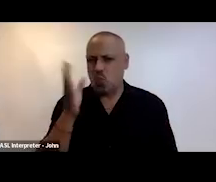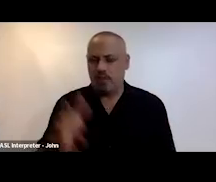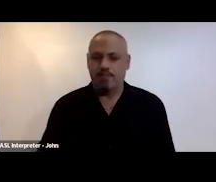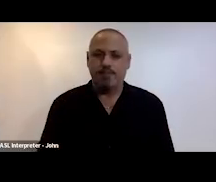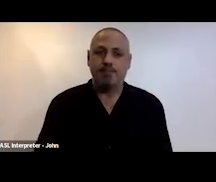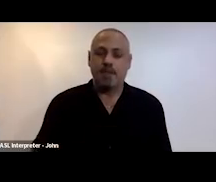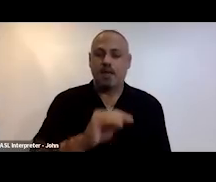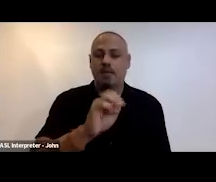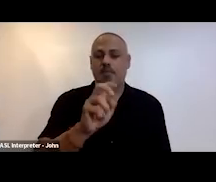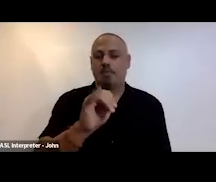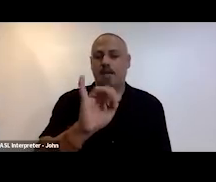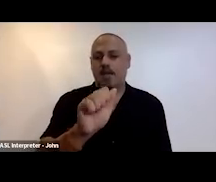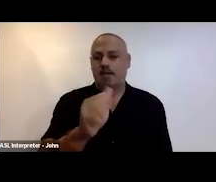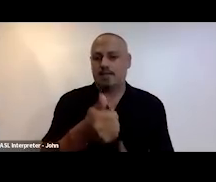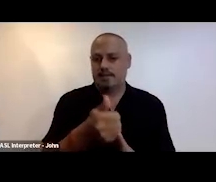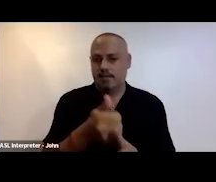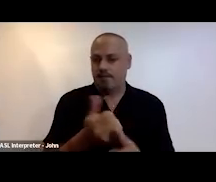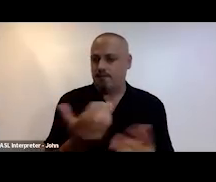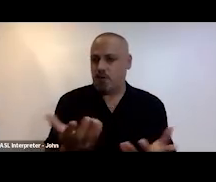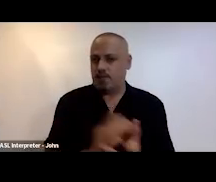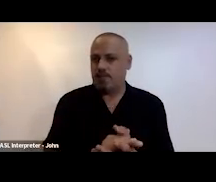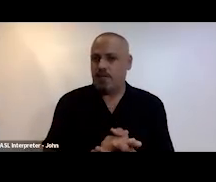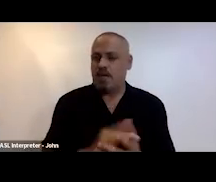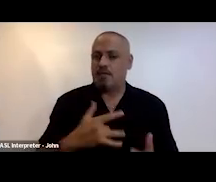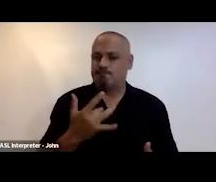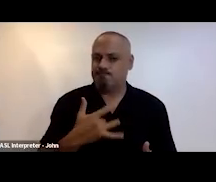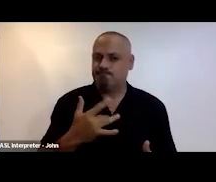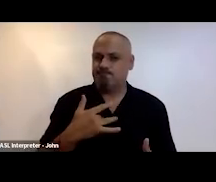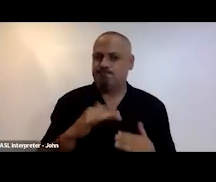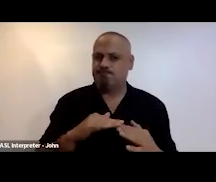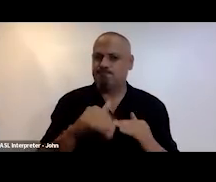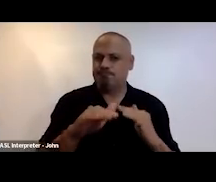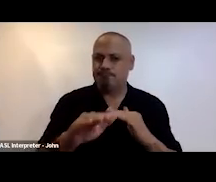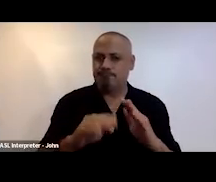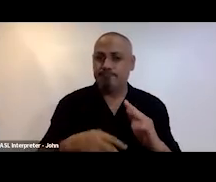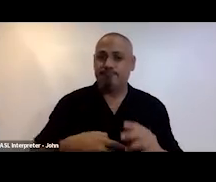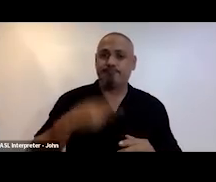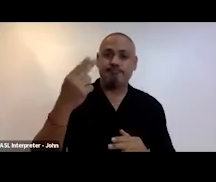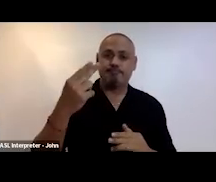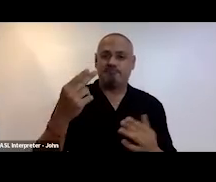So mania itself is a mood disturbance with elevated or irritable mood,